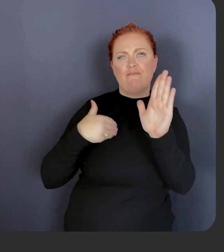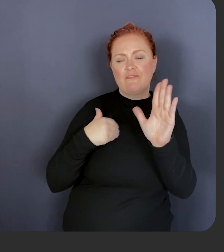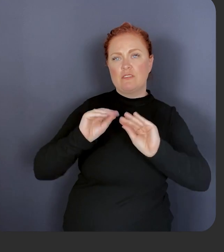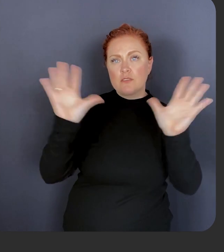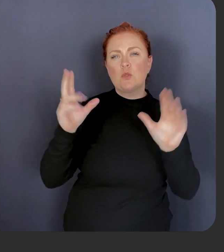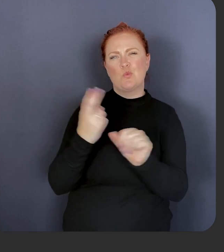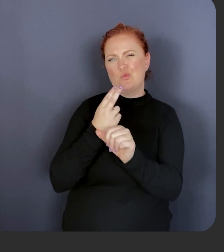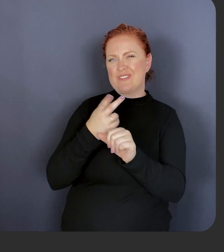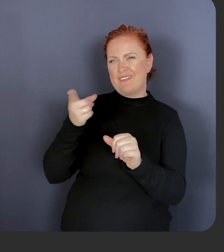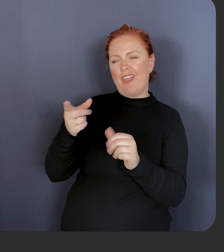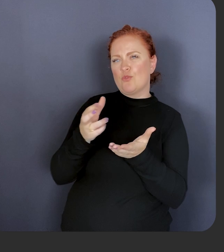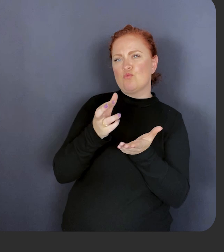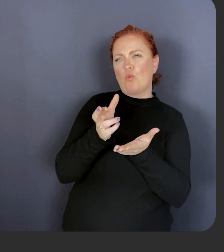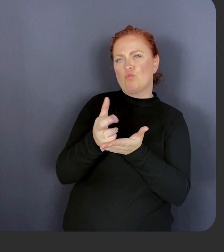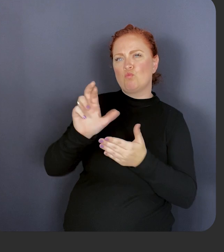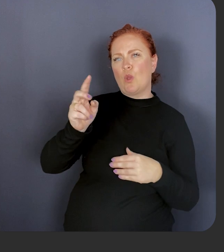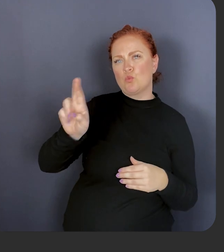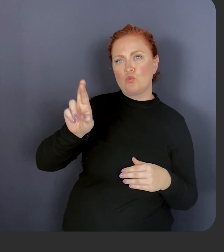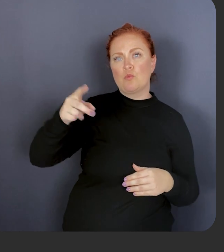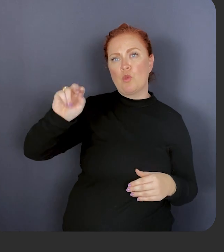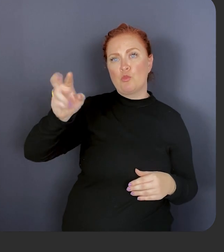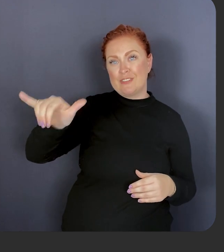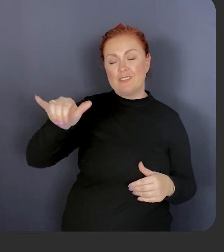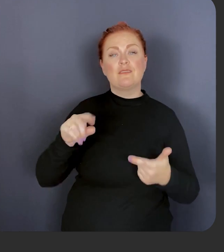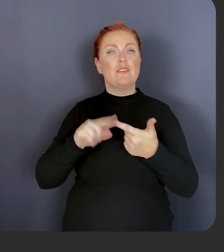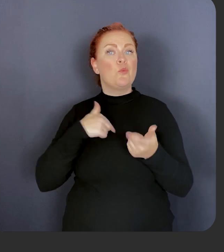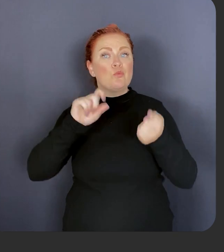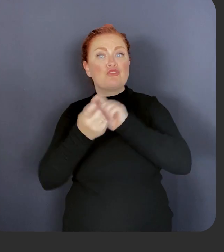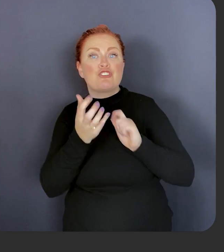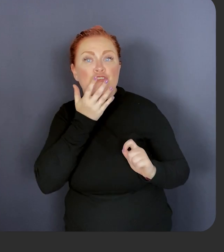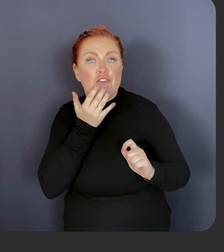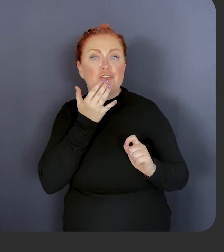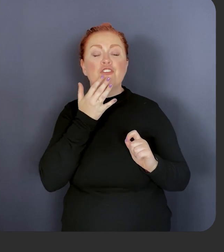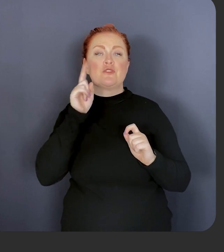just by using that built-in router property. We've changed the color palette to have color contrast.